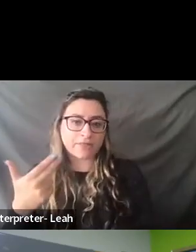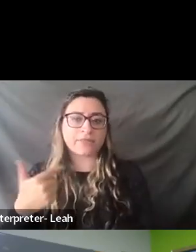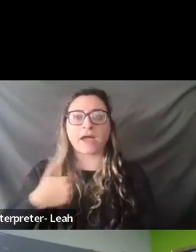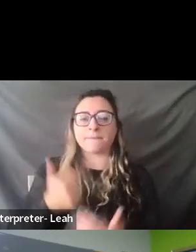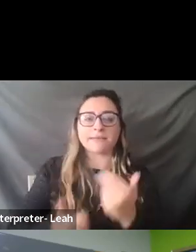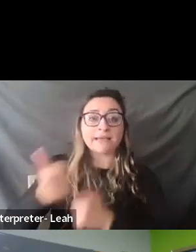Marcie, would you like to share about the institute, and I will build on from there with our particular project.